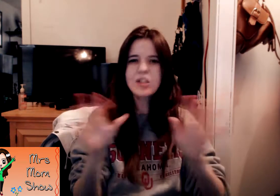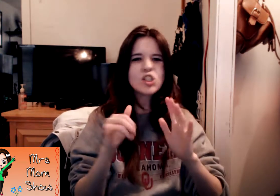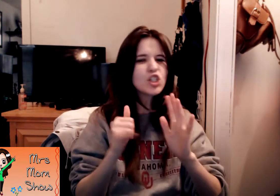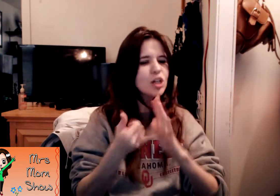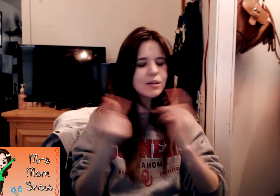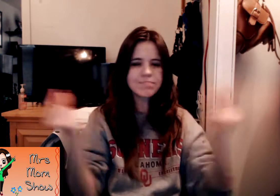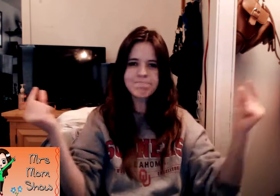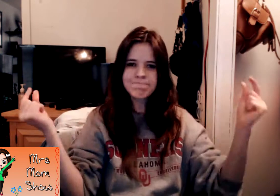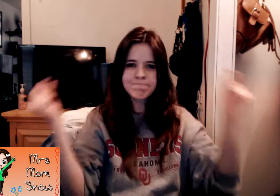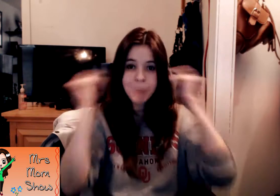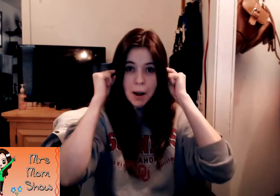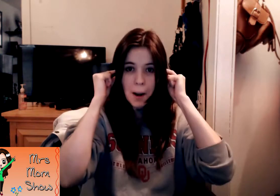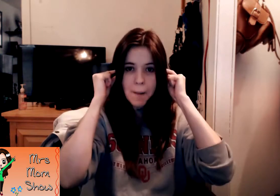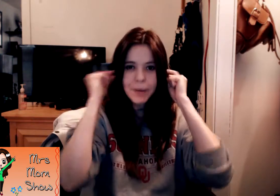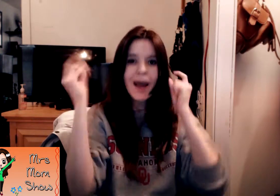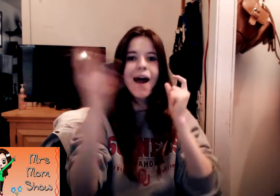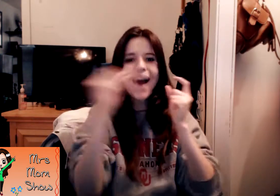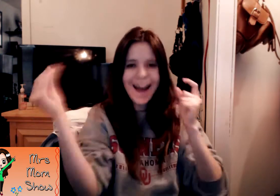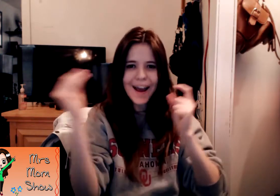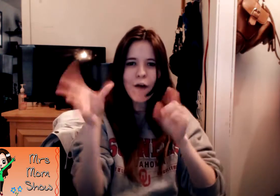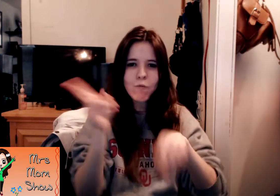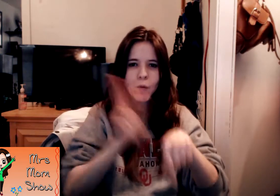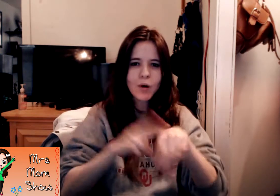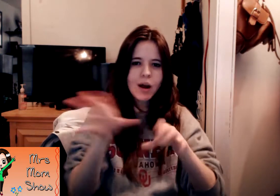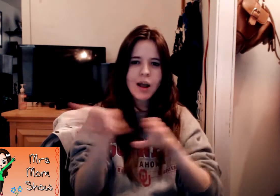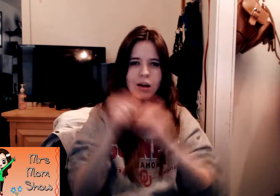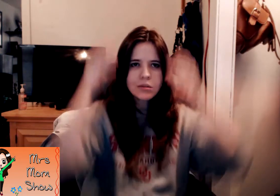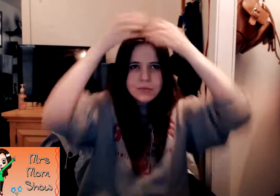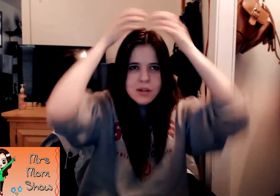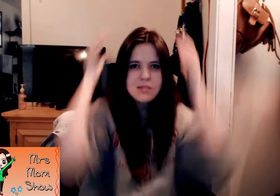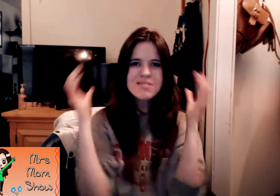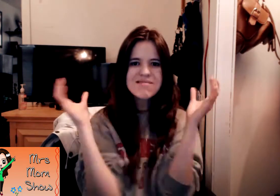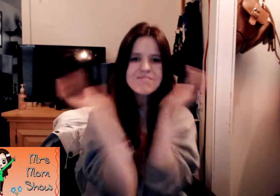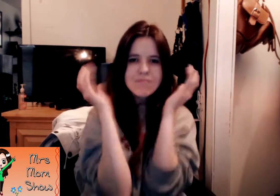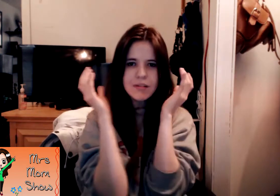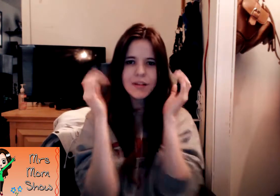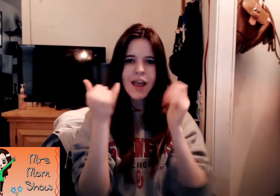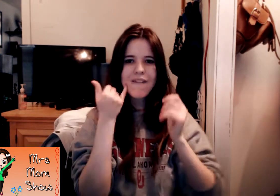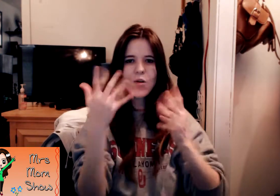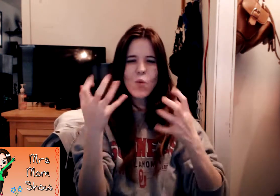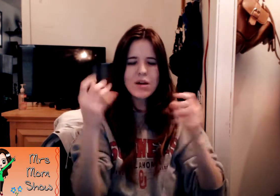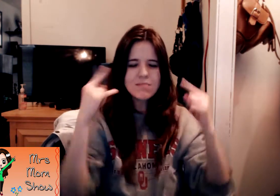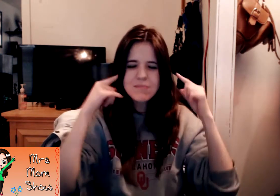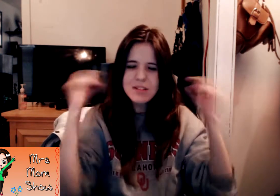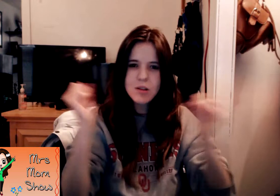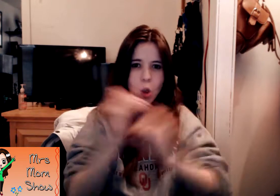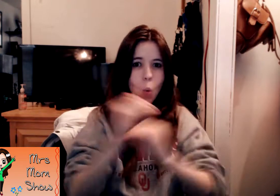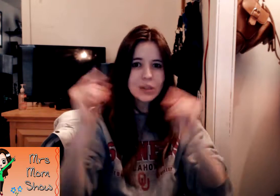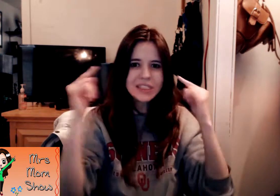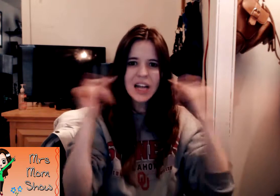Just wear ear plugs, plus, of course, headphones or a muffler. If you don't want any sound at all.